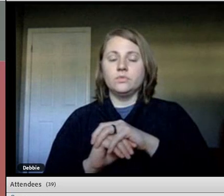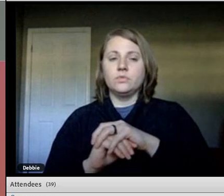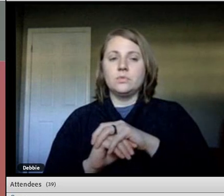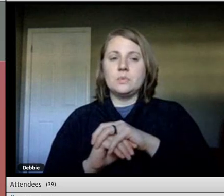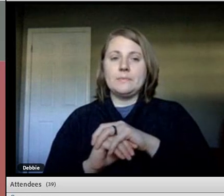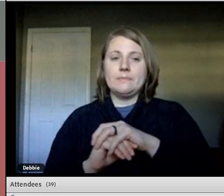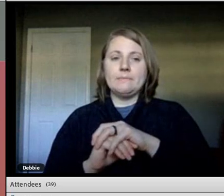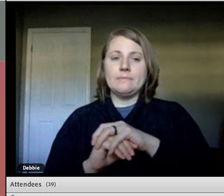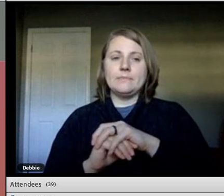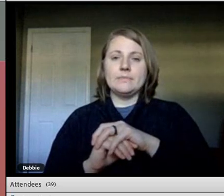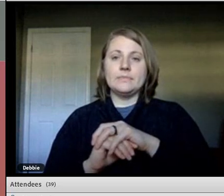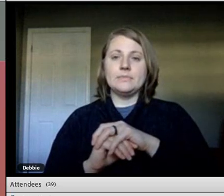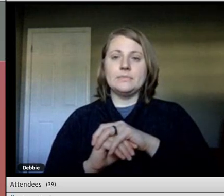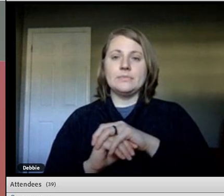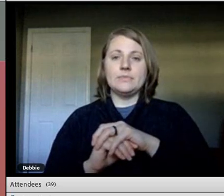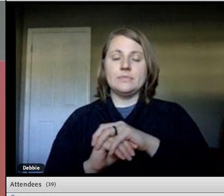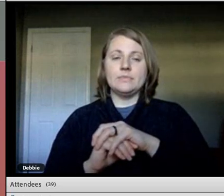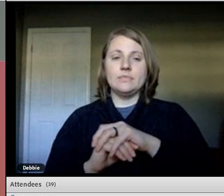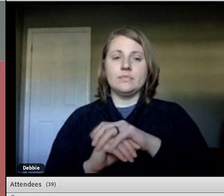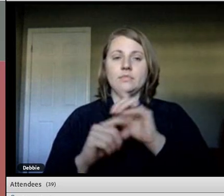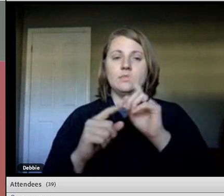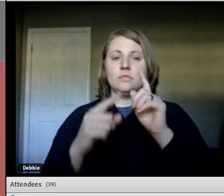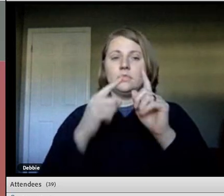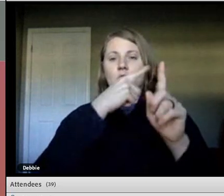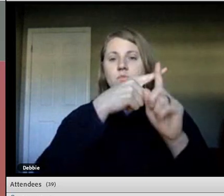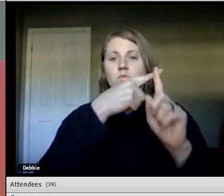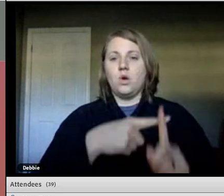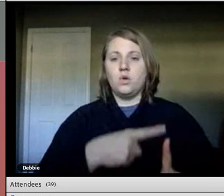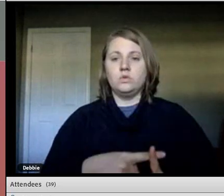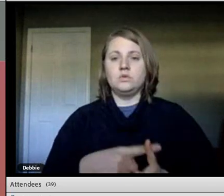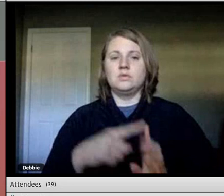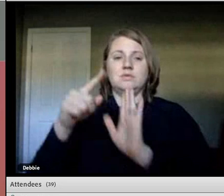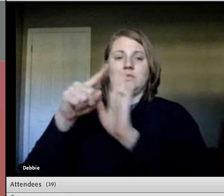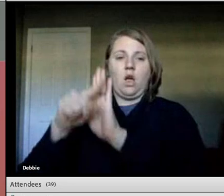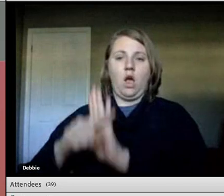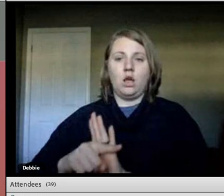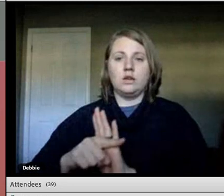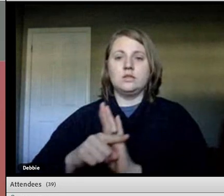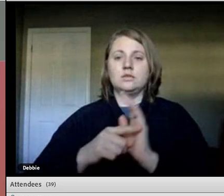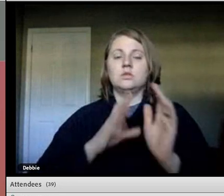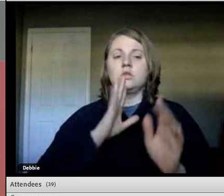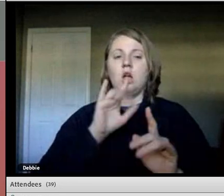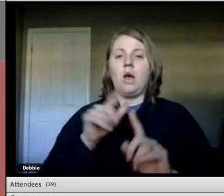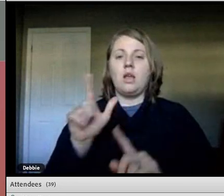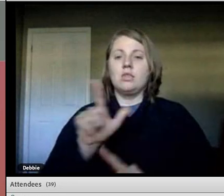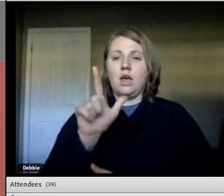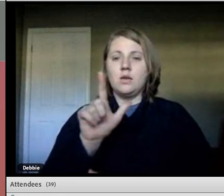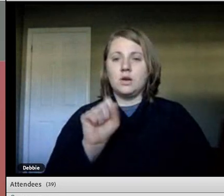So the pros and cons of free, especially when we tab library software, especially when we tab something you might